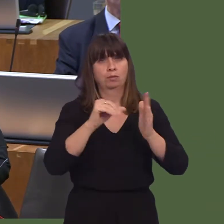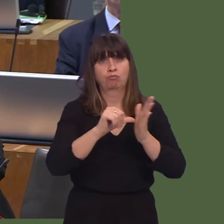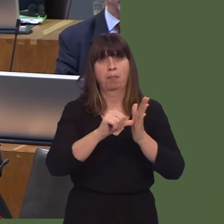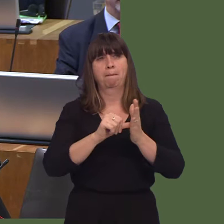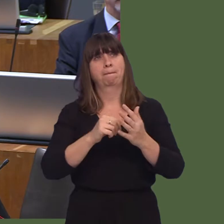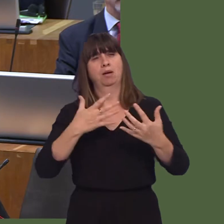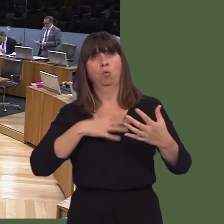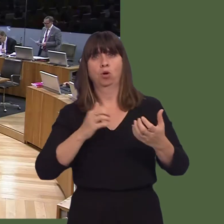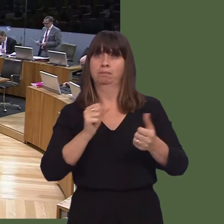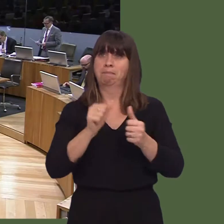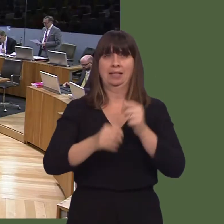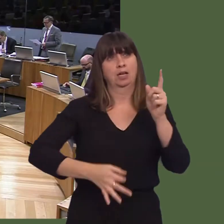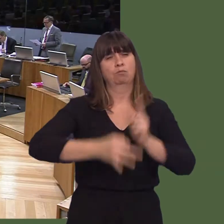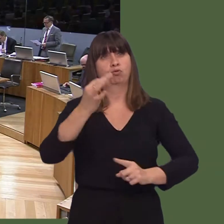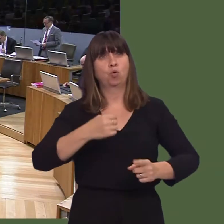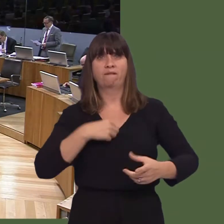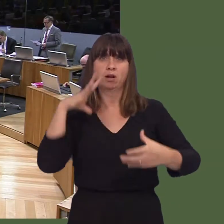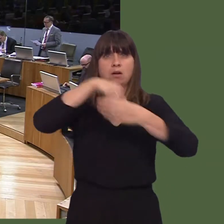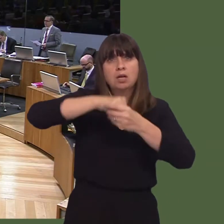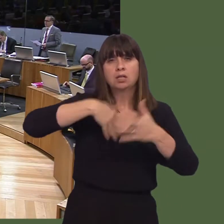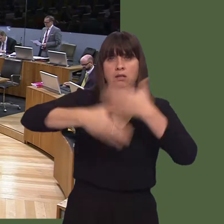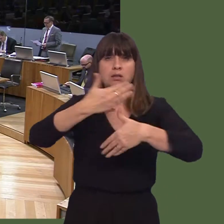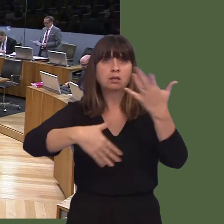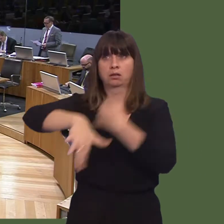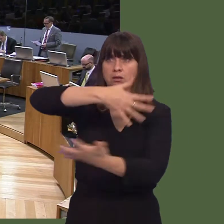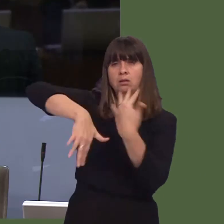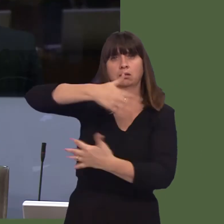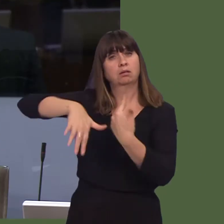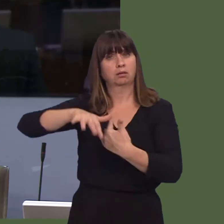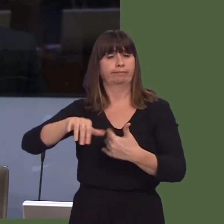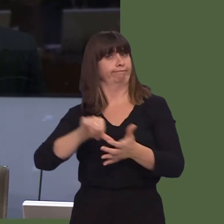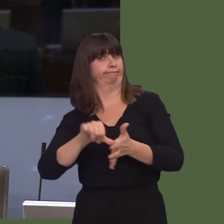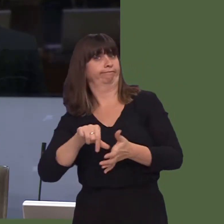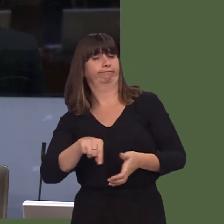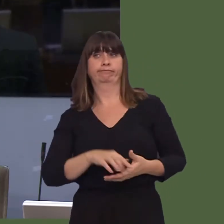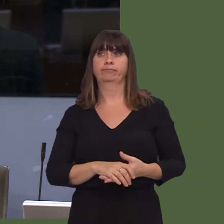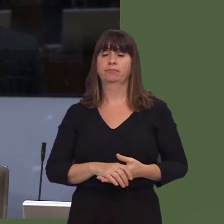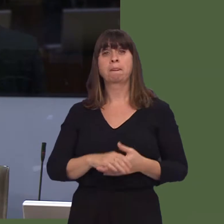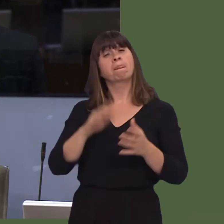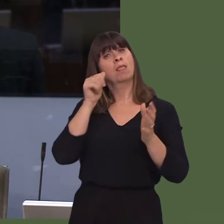You may know, as part of Mountain Ash's regeneration, a Mountain Ash community hub is being developed,